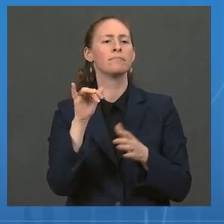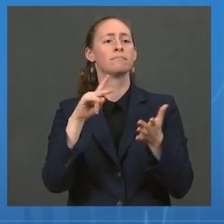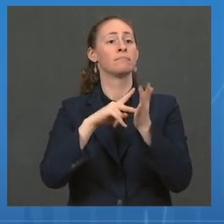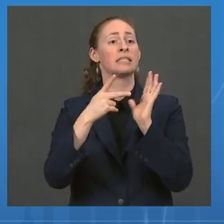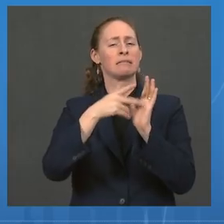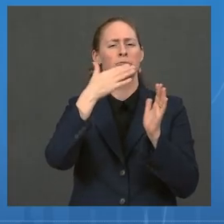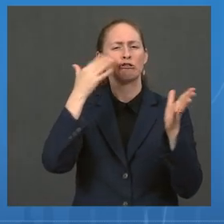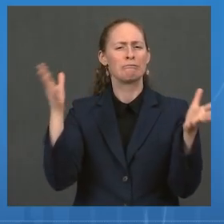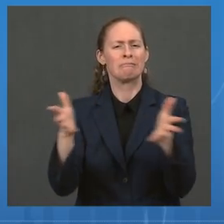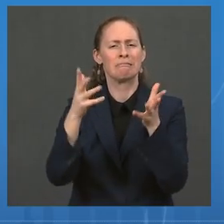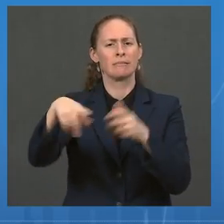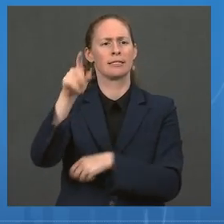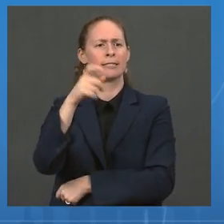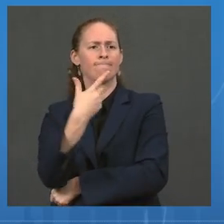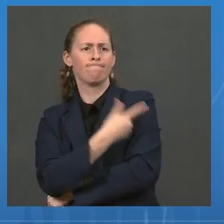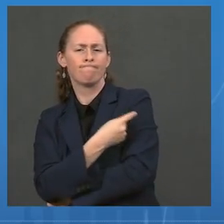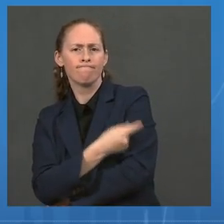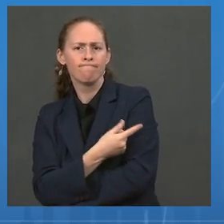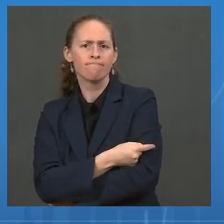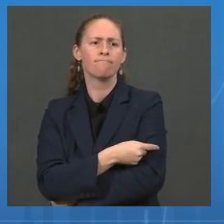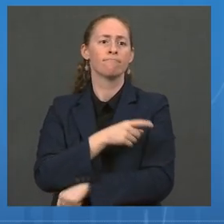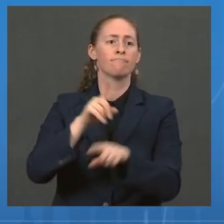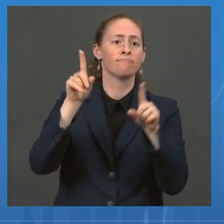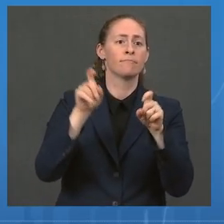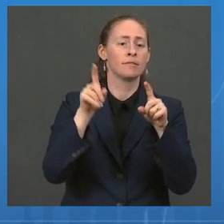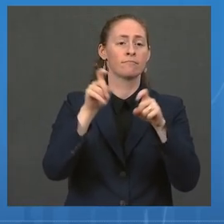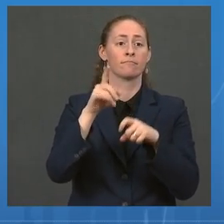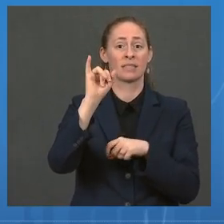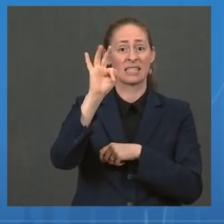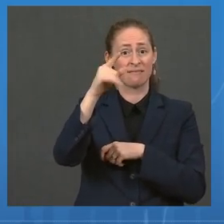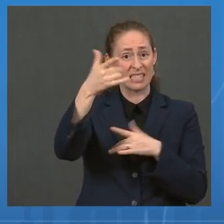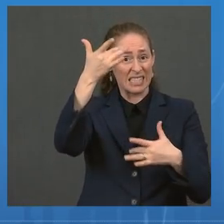and isolation for either of the diseases, especially in schools.